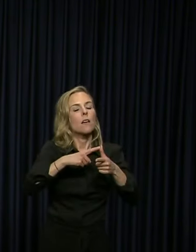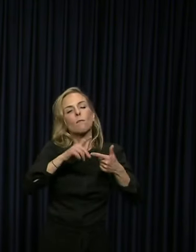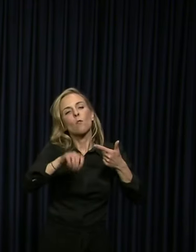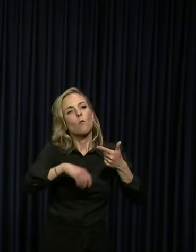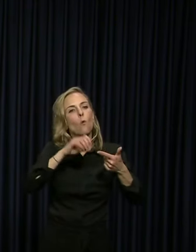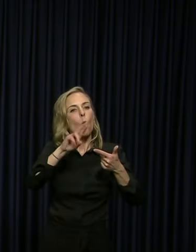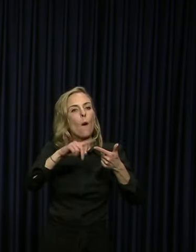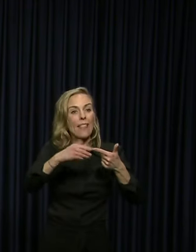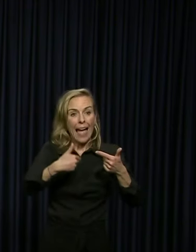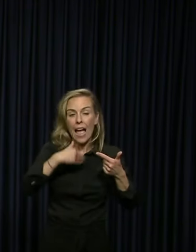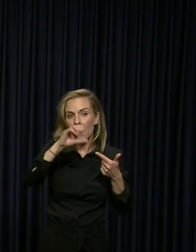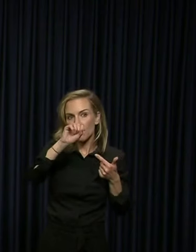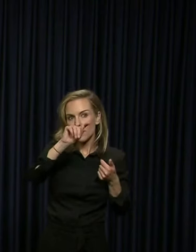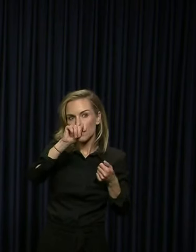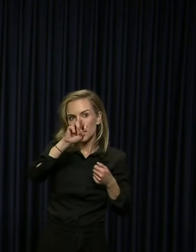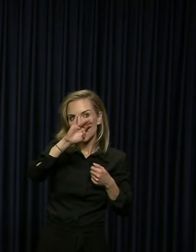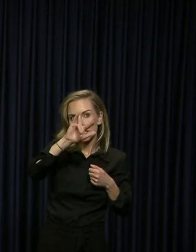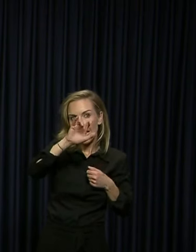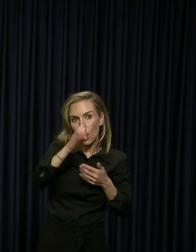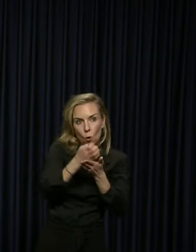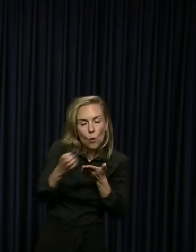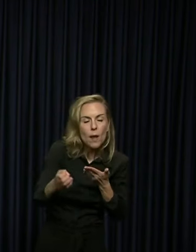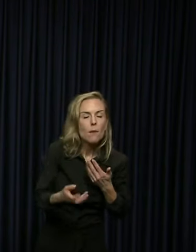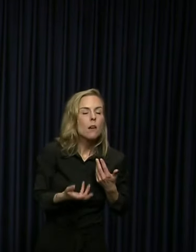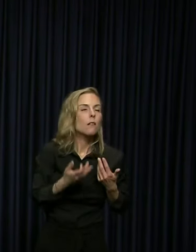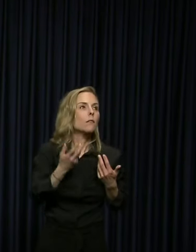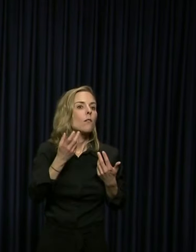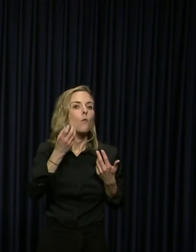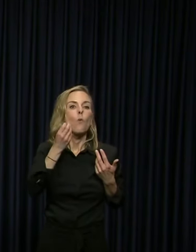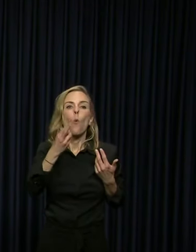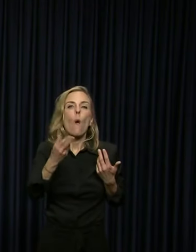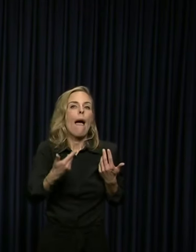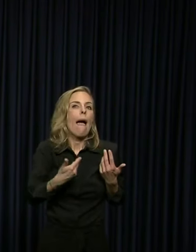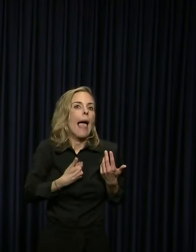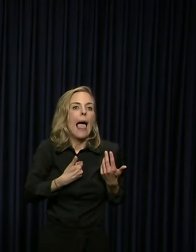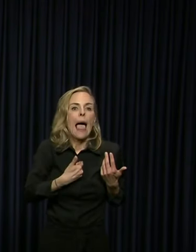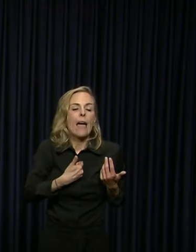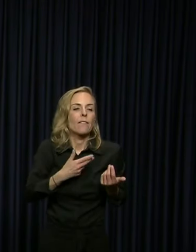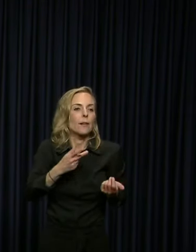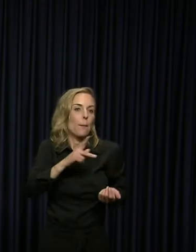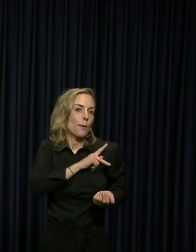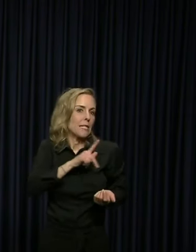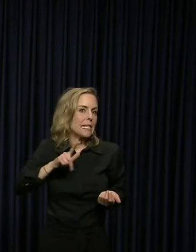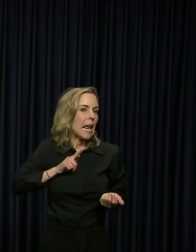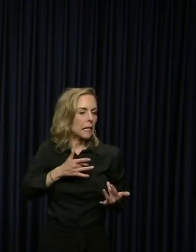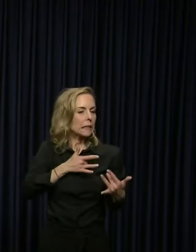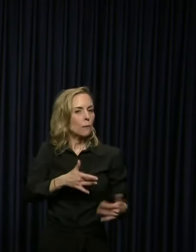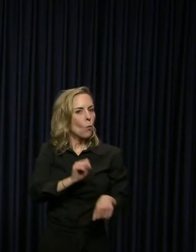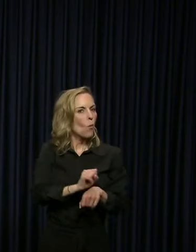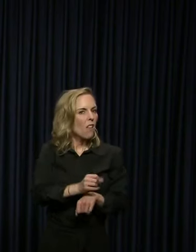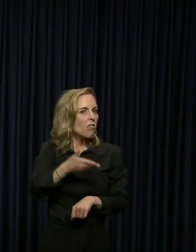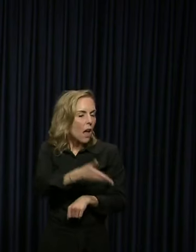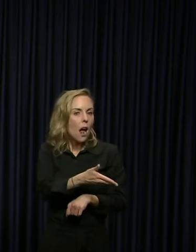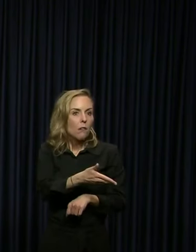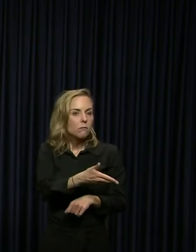ORDERS. AND I BELIEVE TALKED ABOUT THIS. I KNOW WE'VE TALKED ABOUT THIS. YES, WE HAVE.